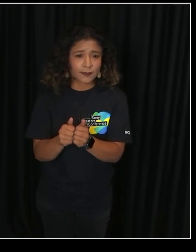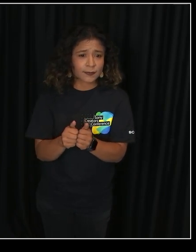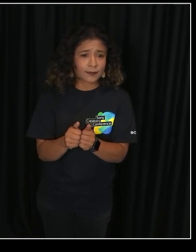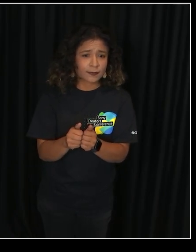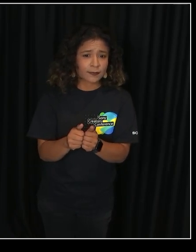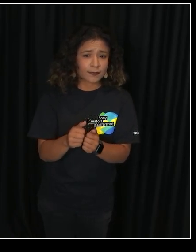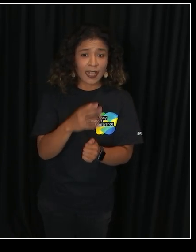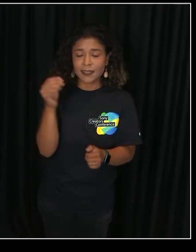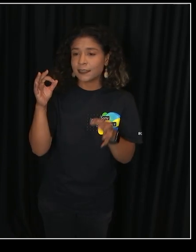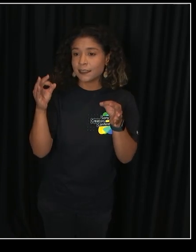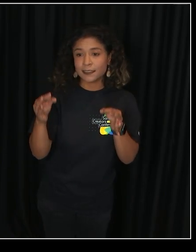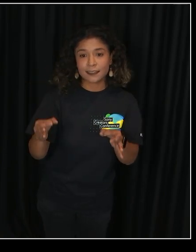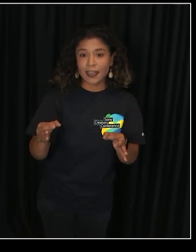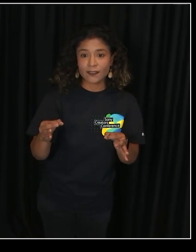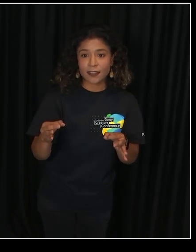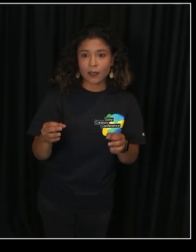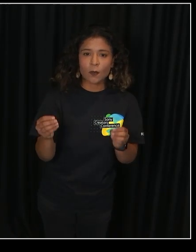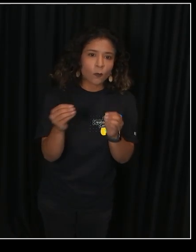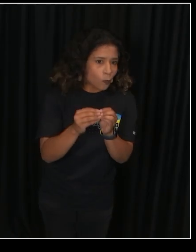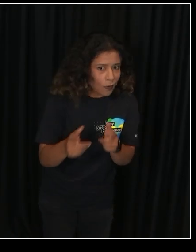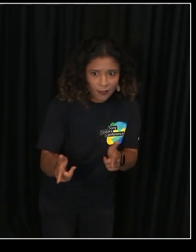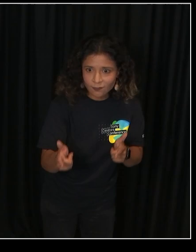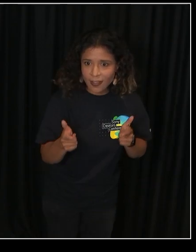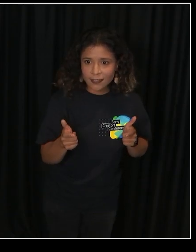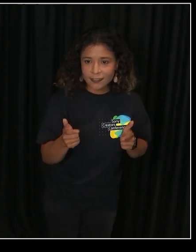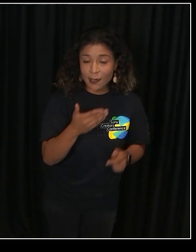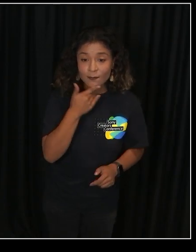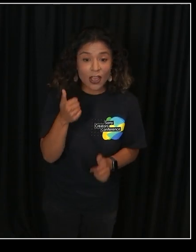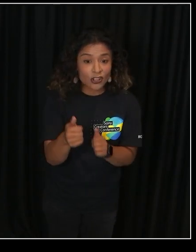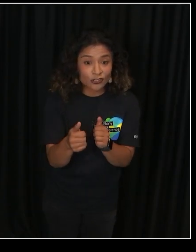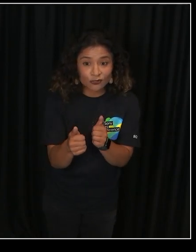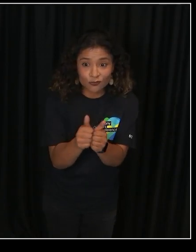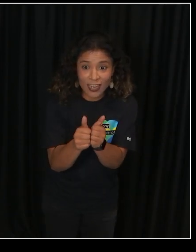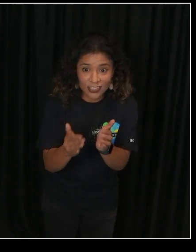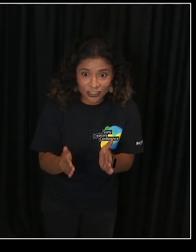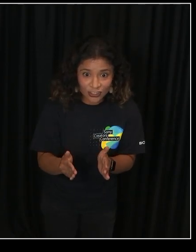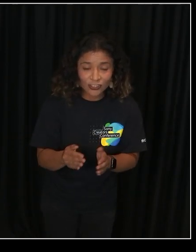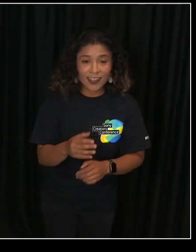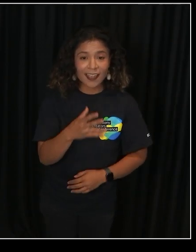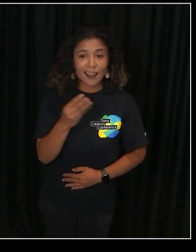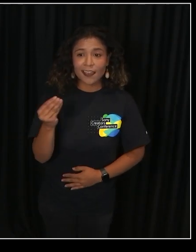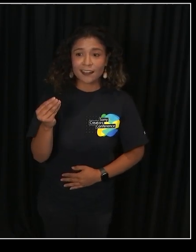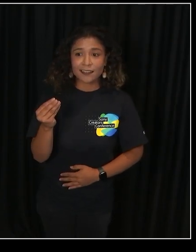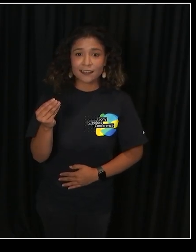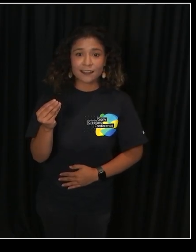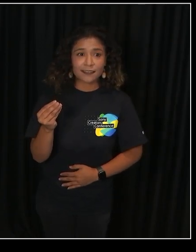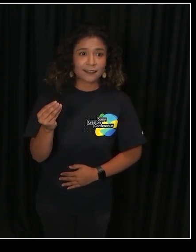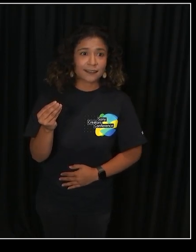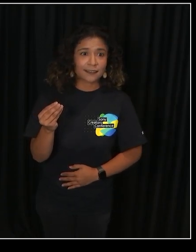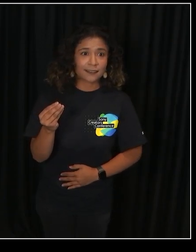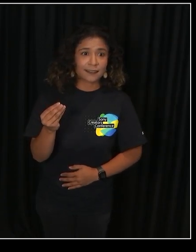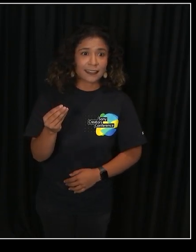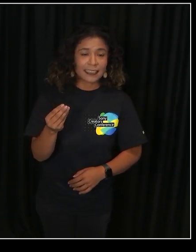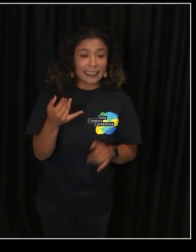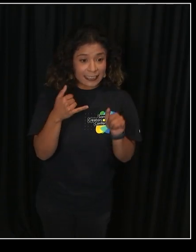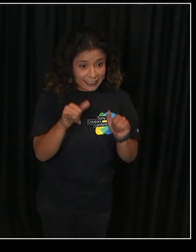And definitely was both faster, a better racer, and while still being a very respectful opponent.